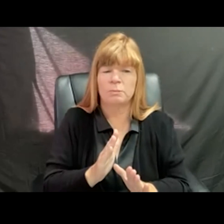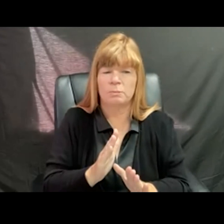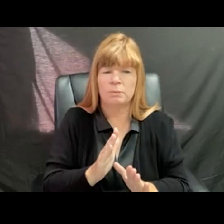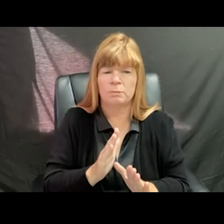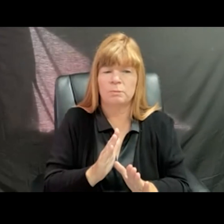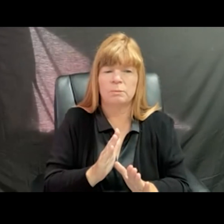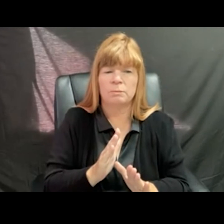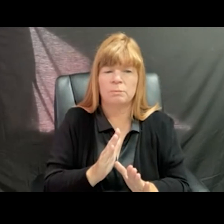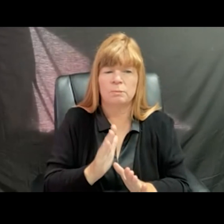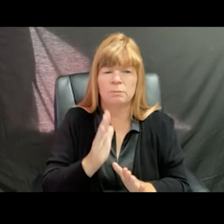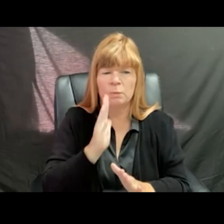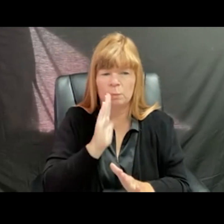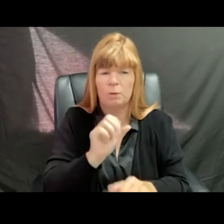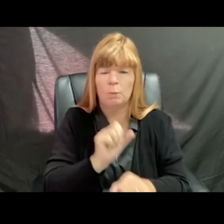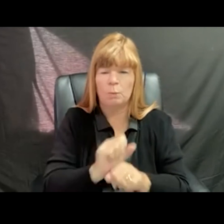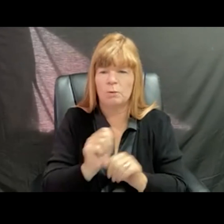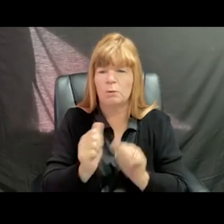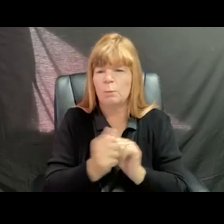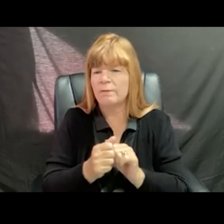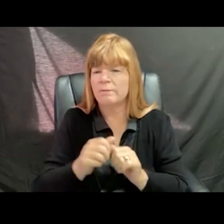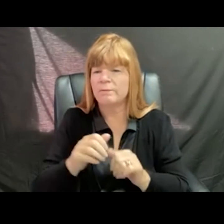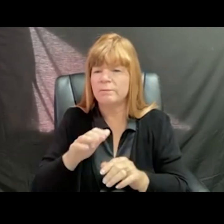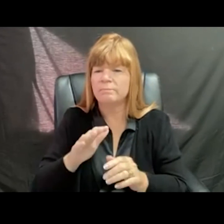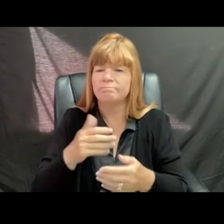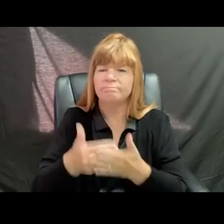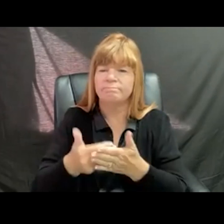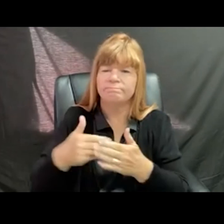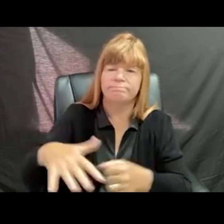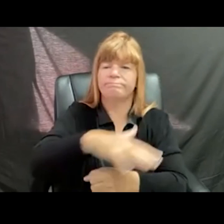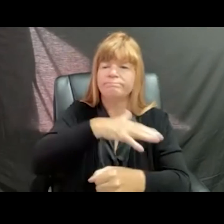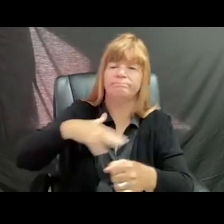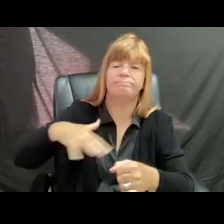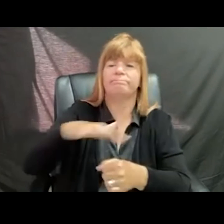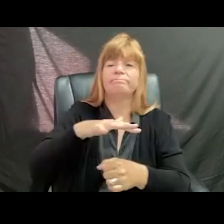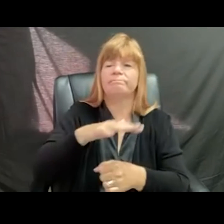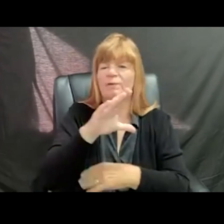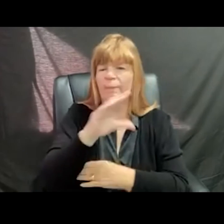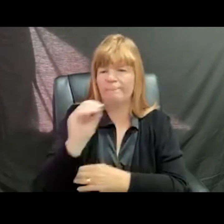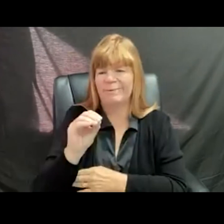to with local employers that's part of what part of what I do on my job is trying to make